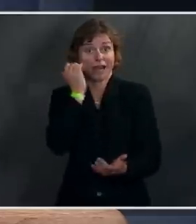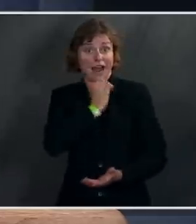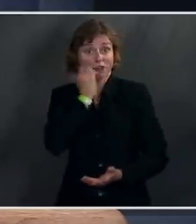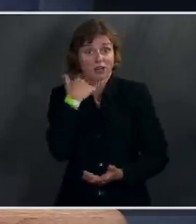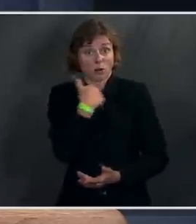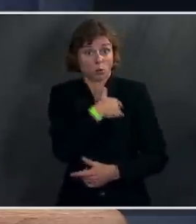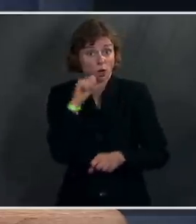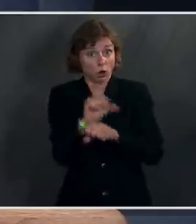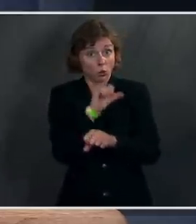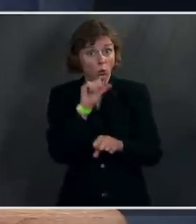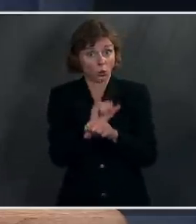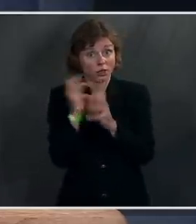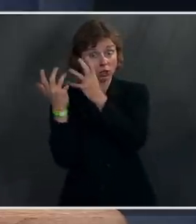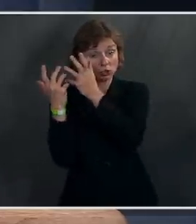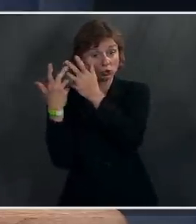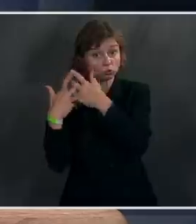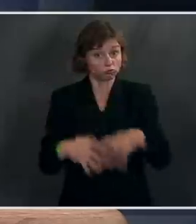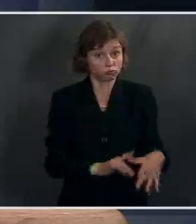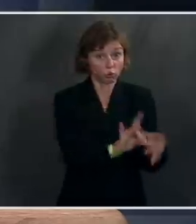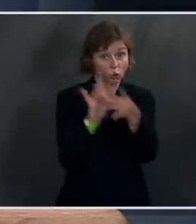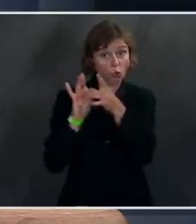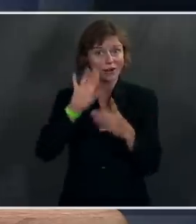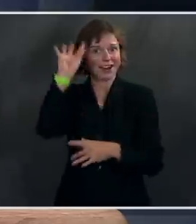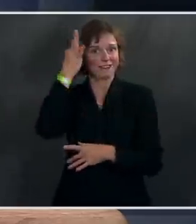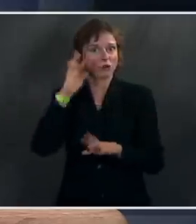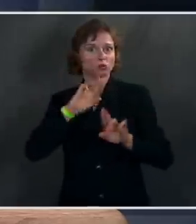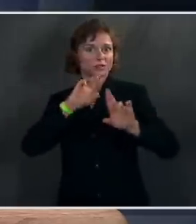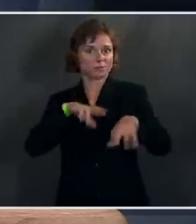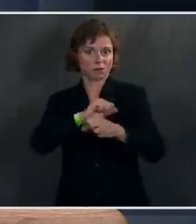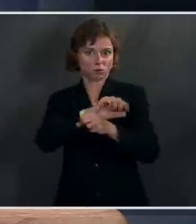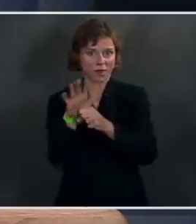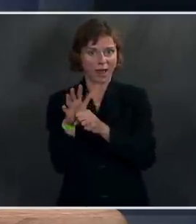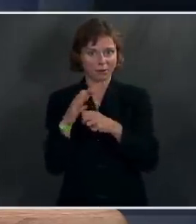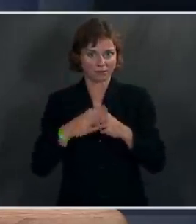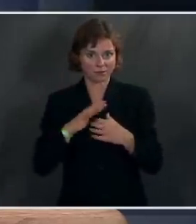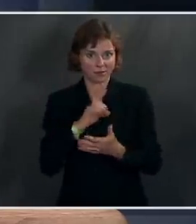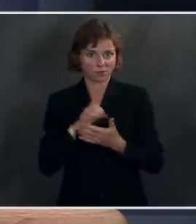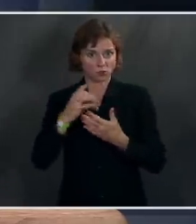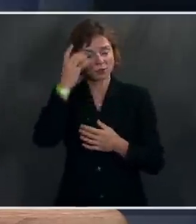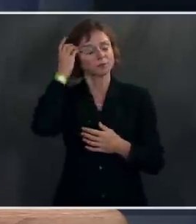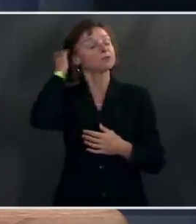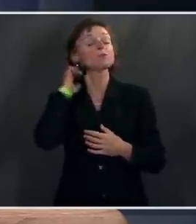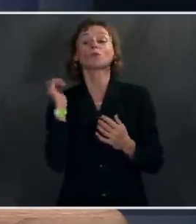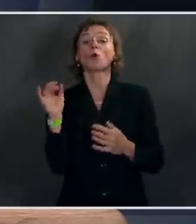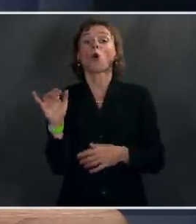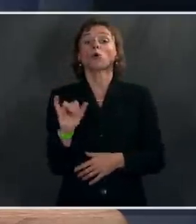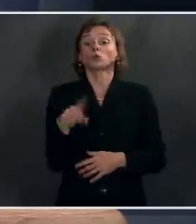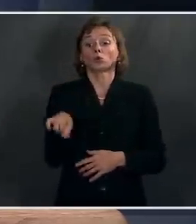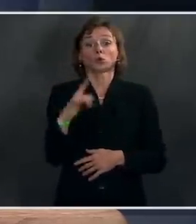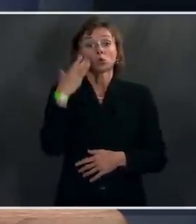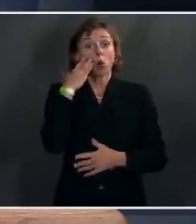response Americans need and reserve -- and deserve, I should say. As you also know, last night the president